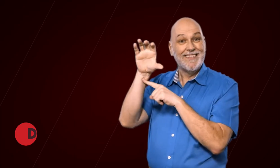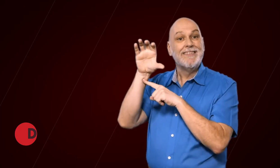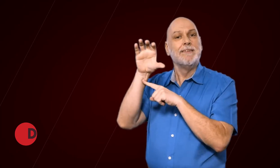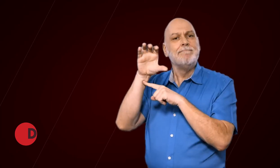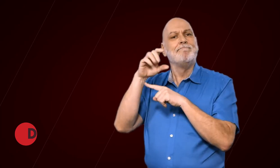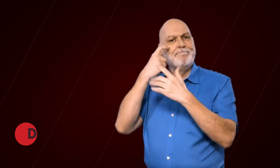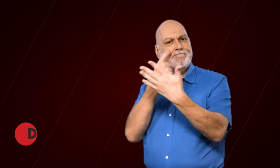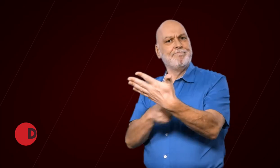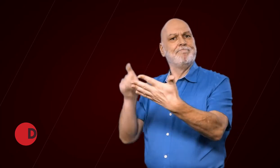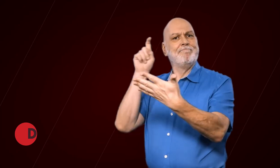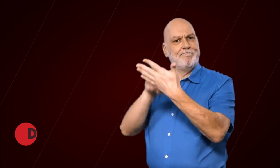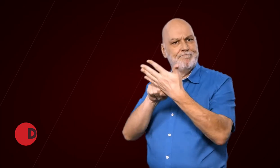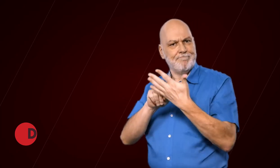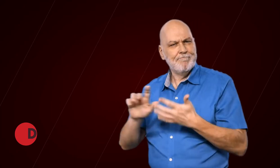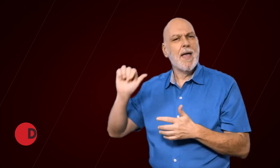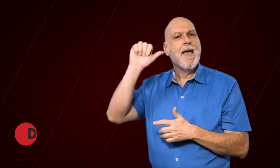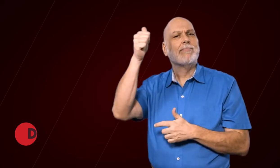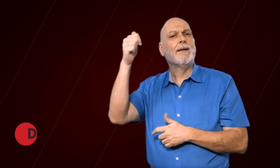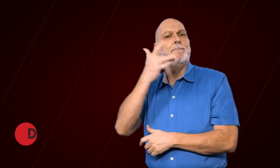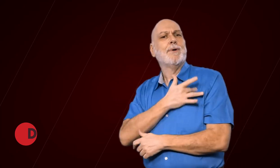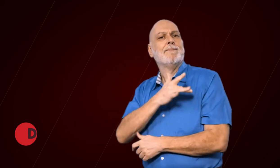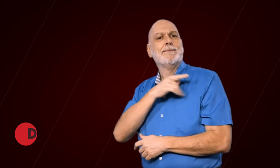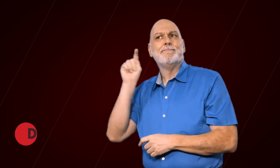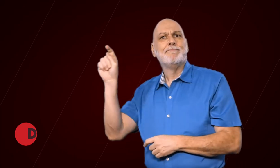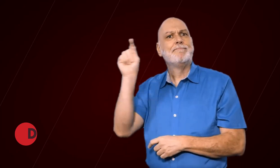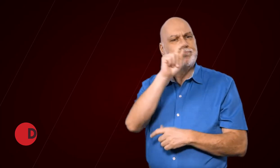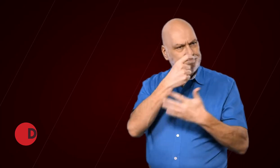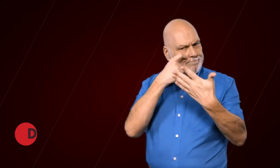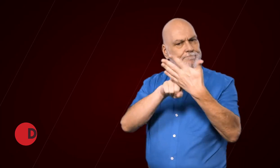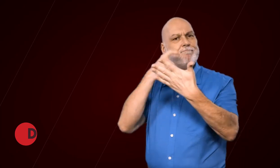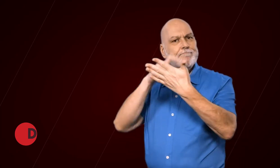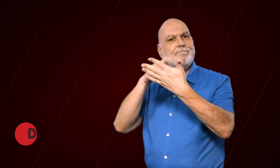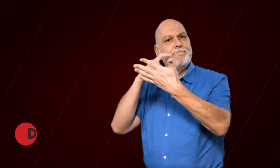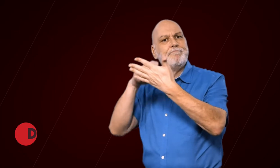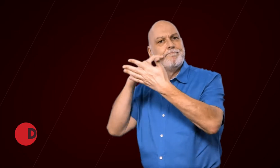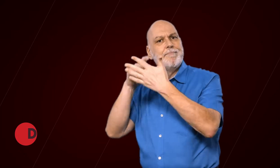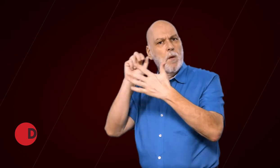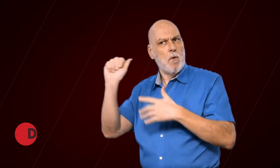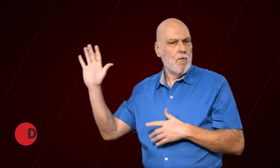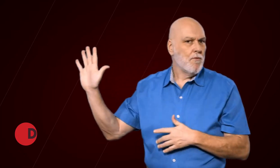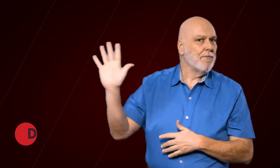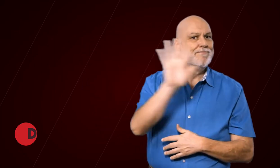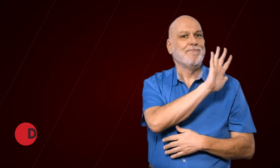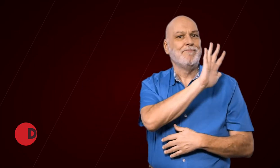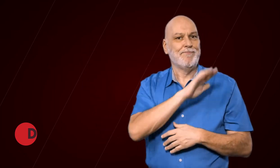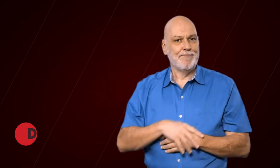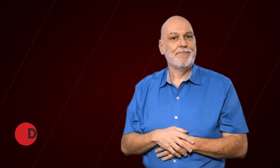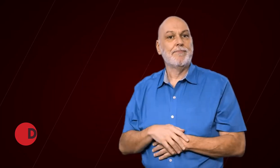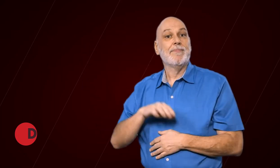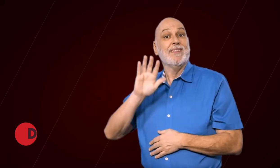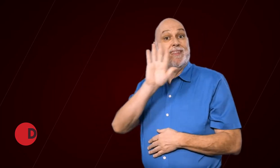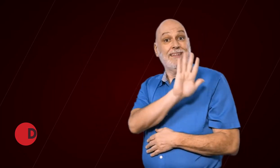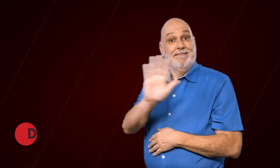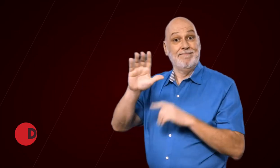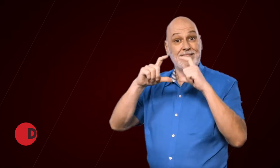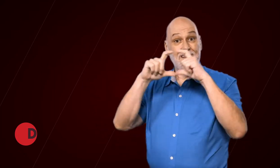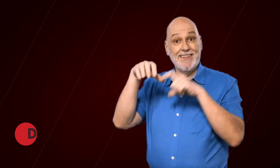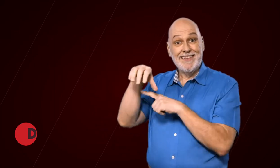or visor card would also be replicated by other provinces.